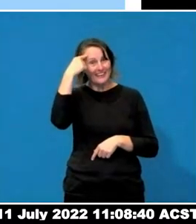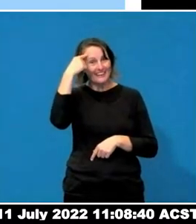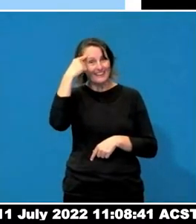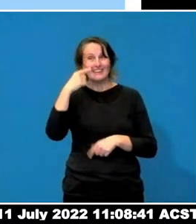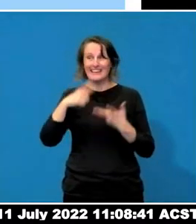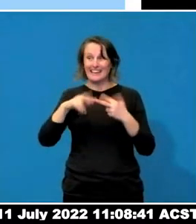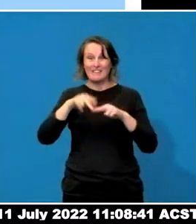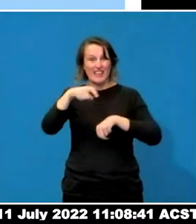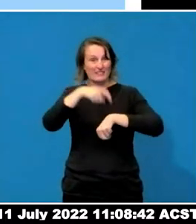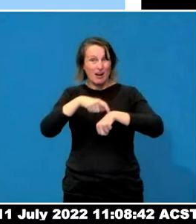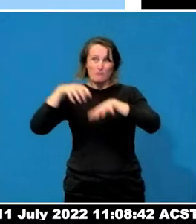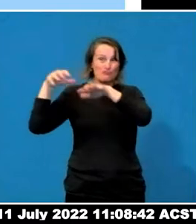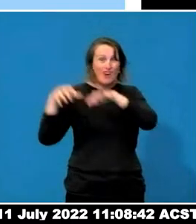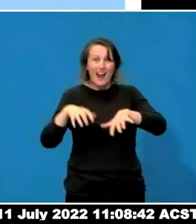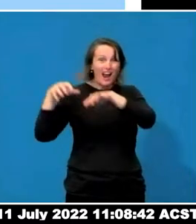providing services to people in those areas.